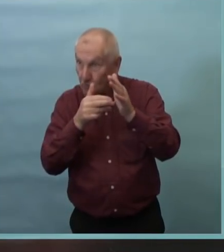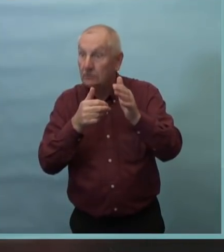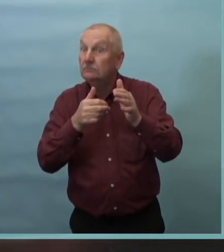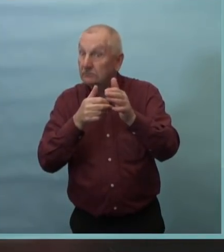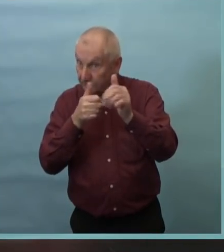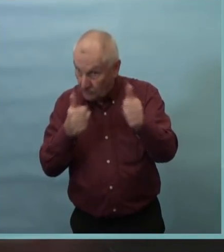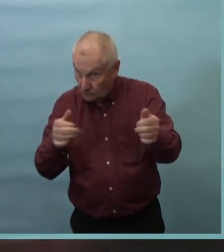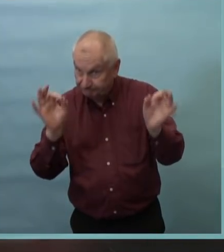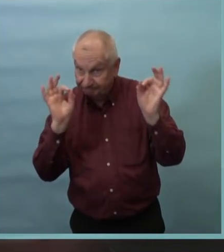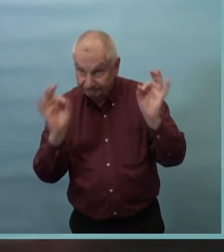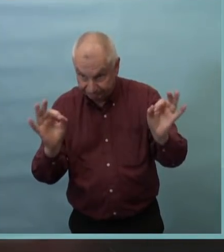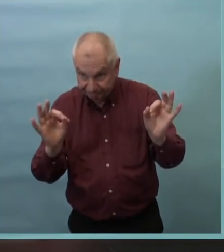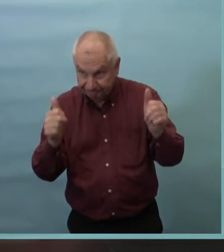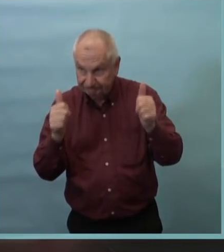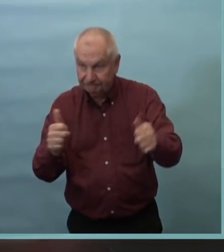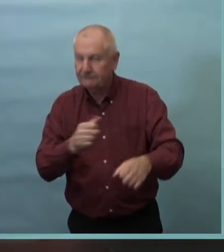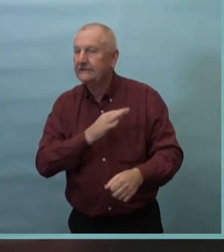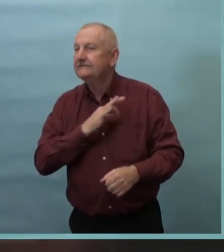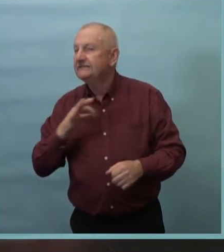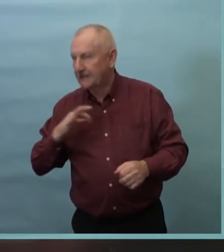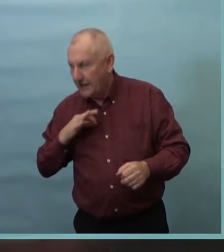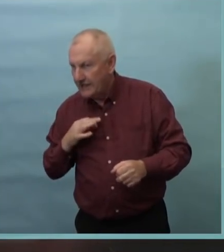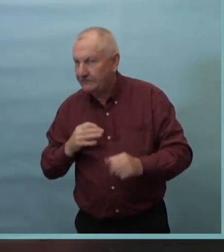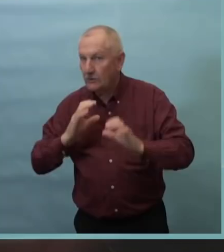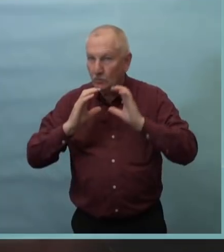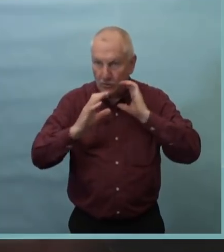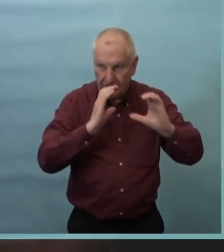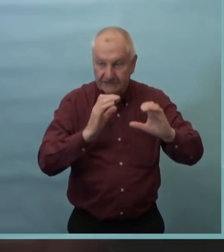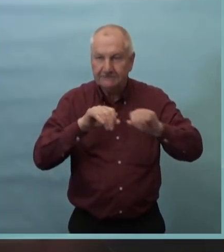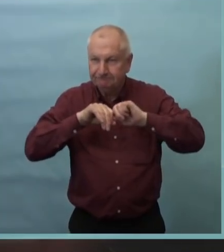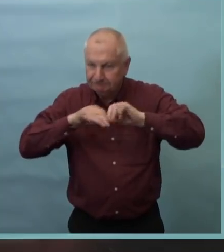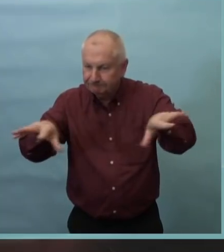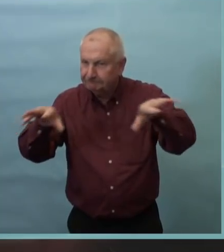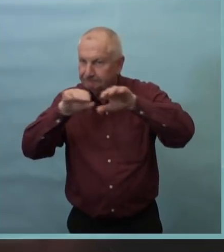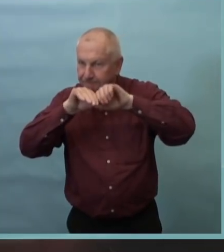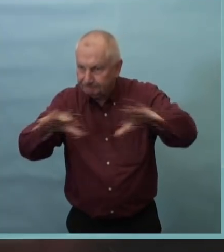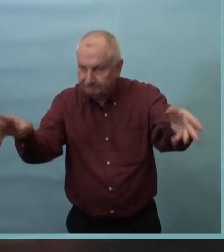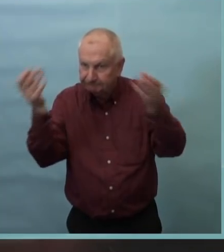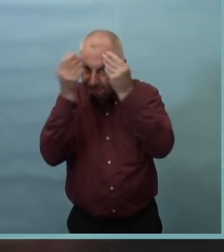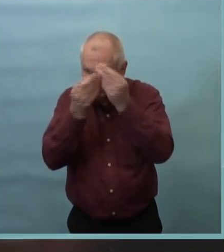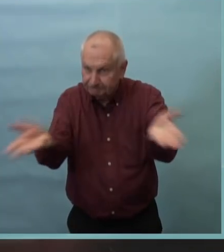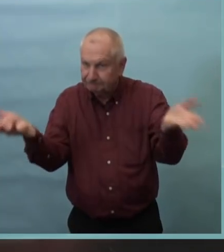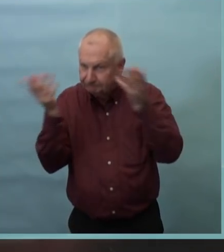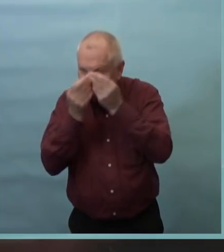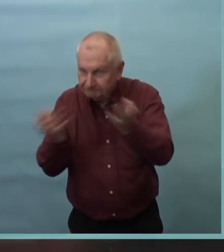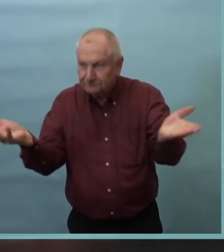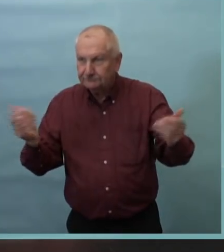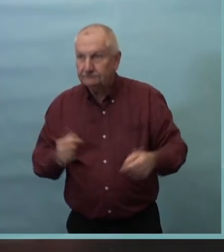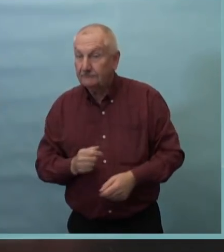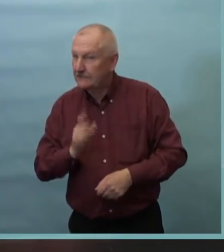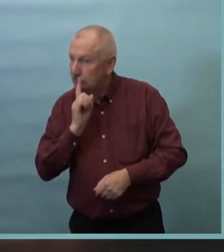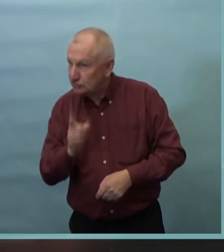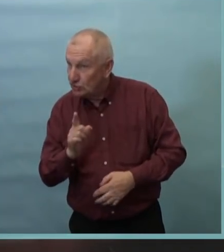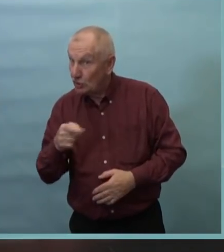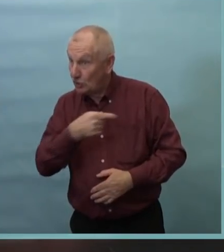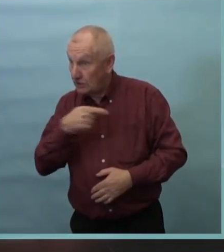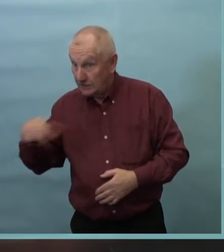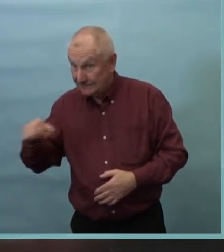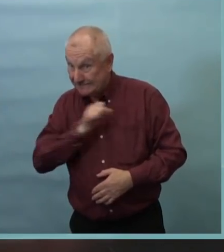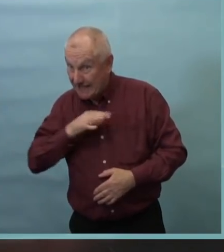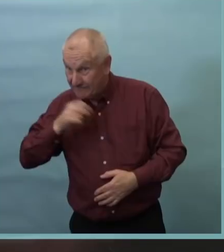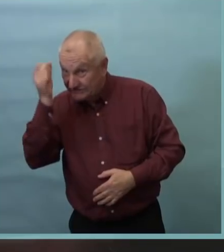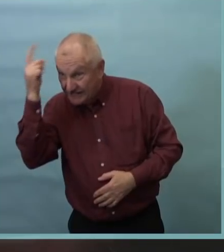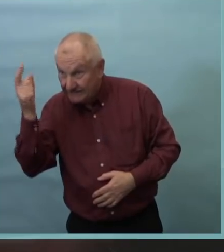confirming work locations for private PCH or an agency staff who work within